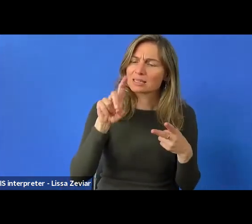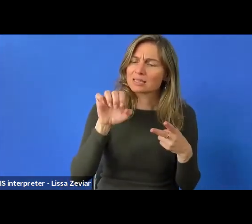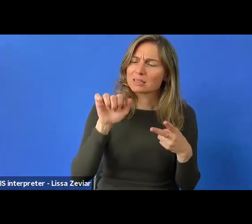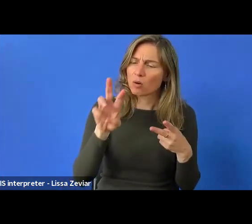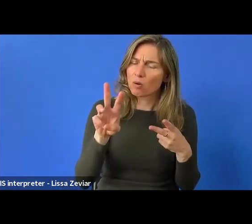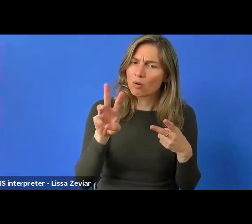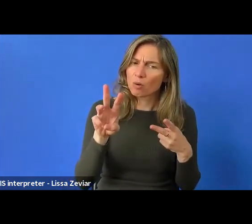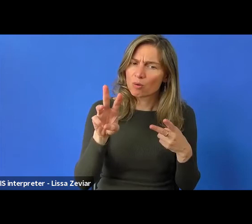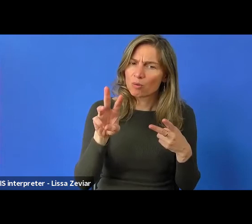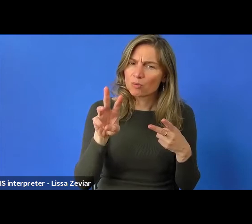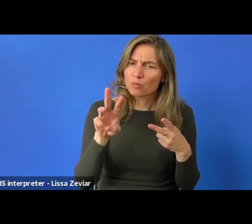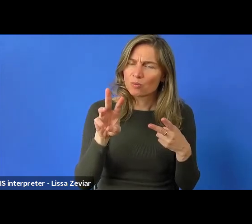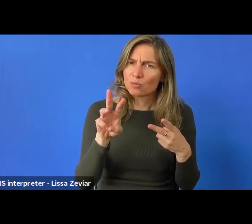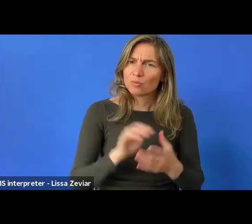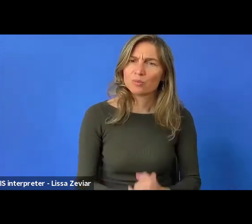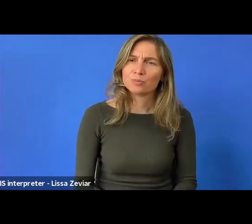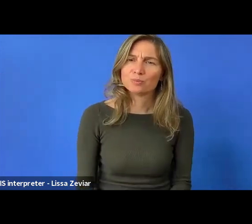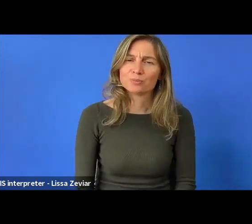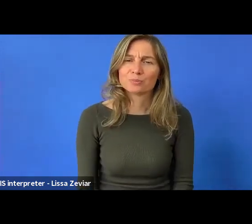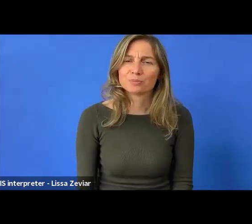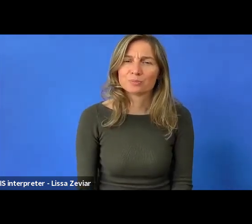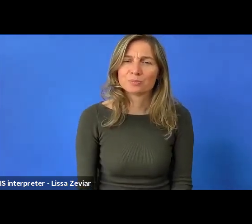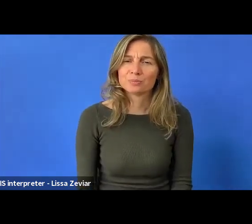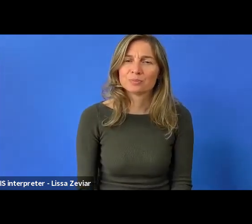not only for the submition of indivual communications